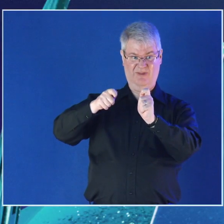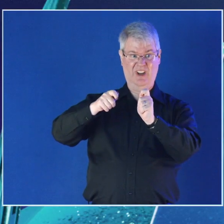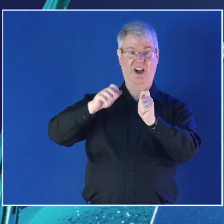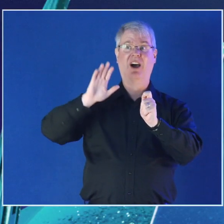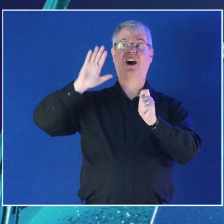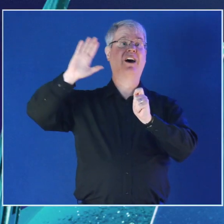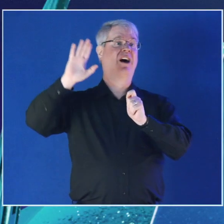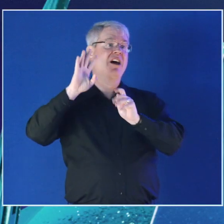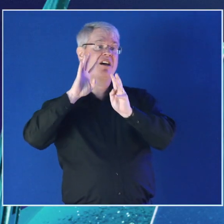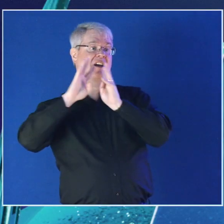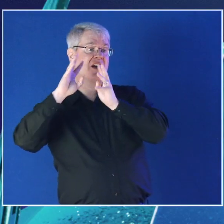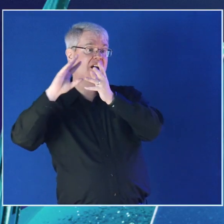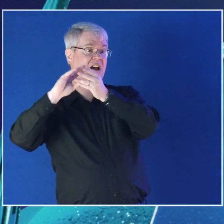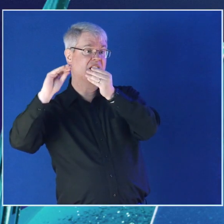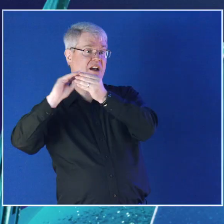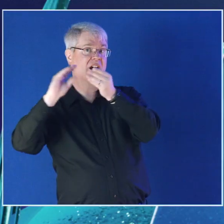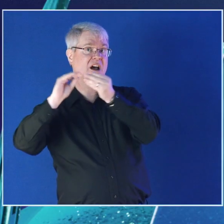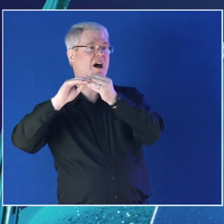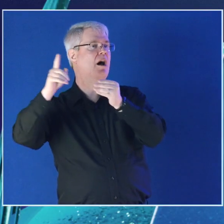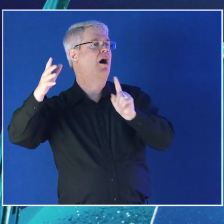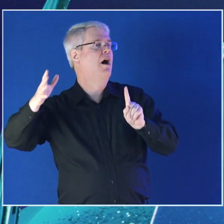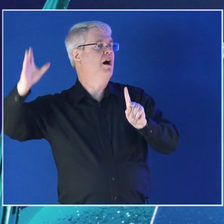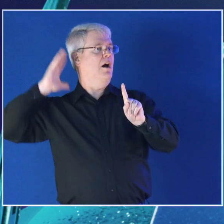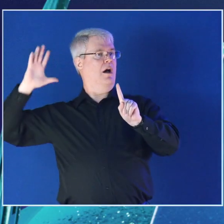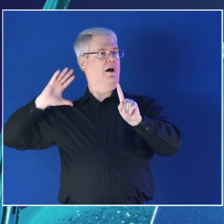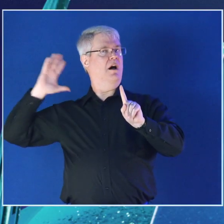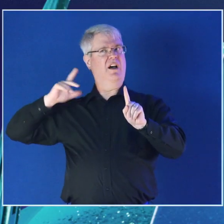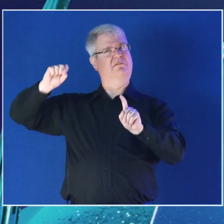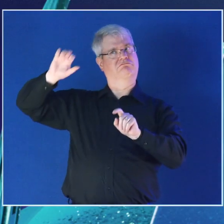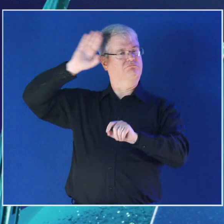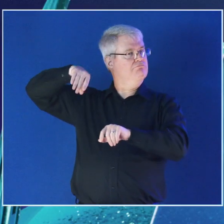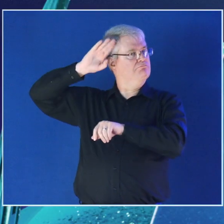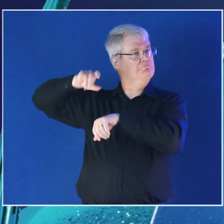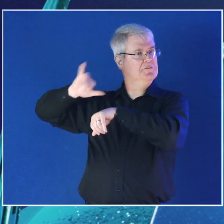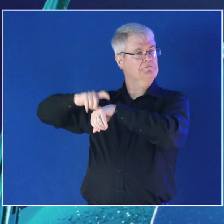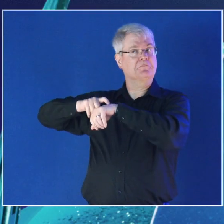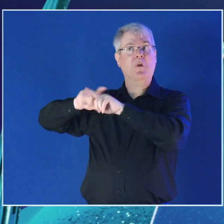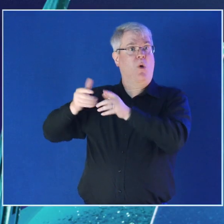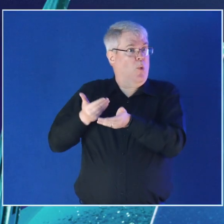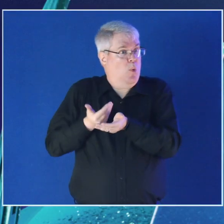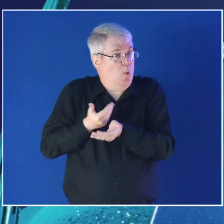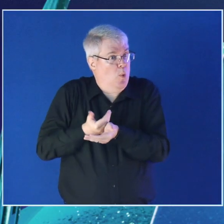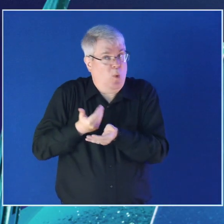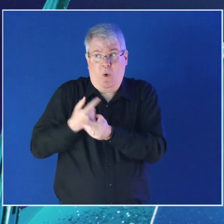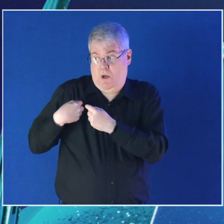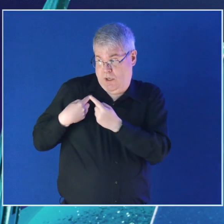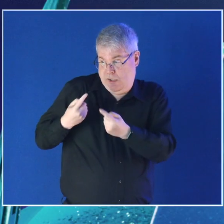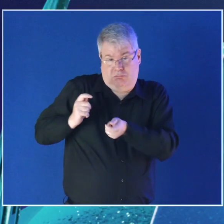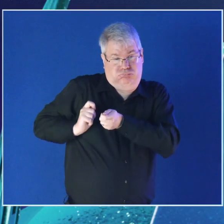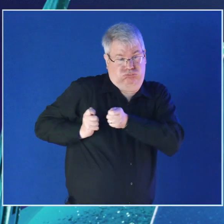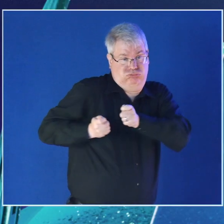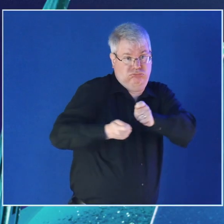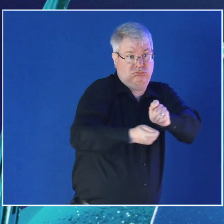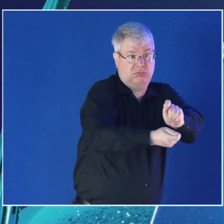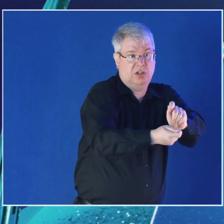because they haven't tried it for a while. The pace of improvement means that impressions from years ago are just no longer accurate.